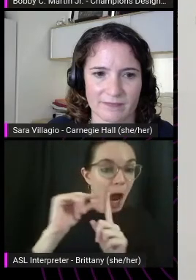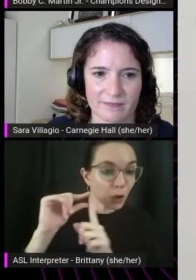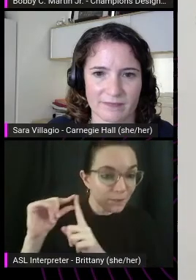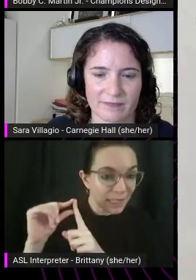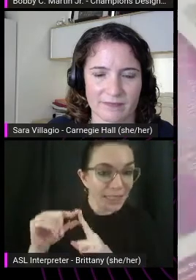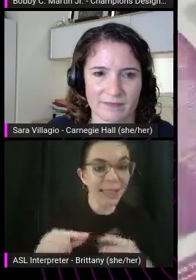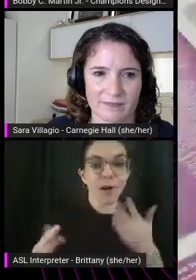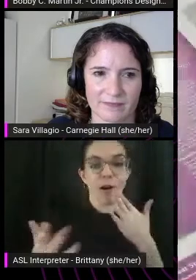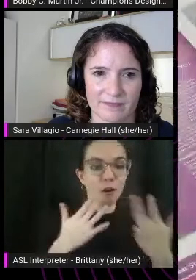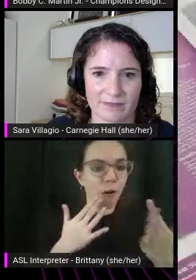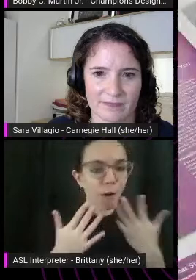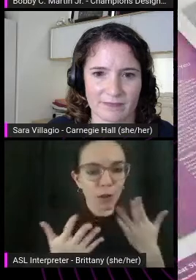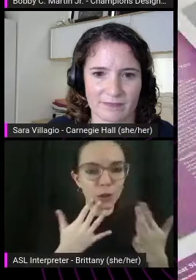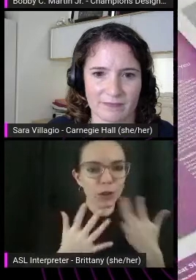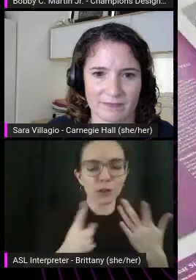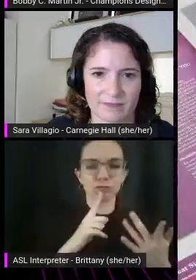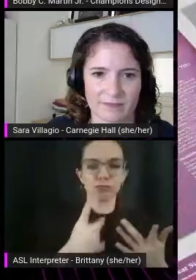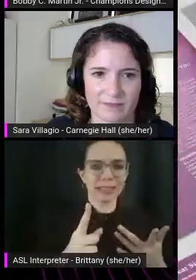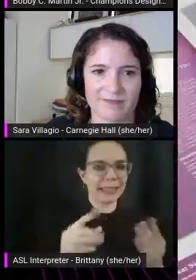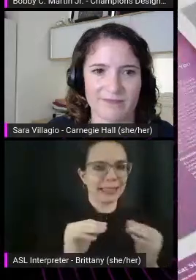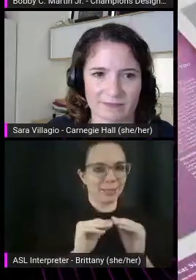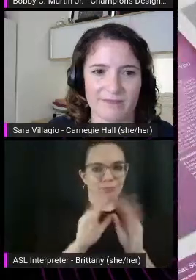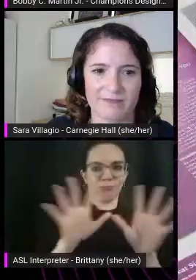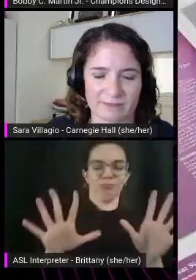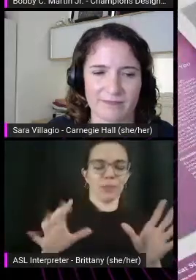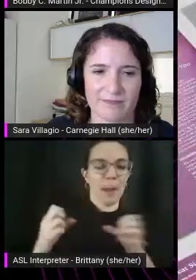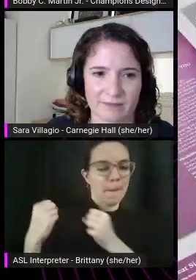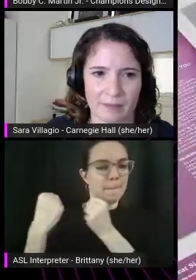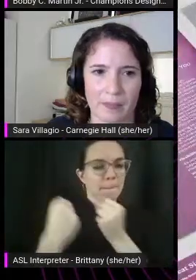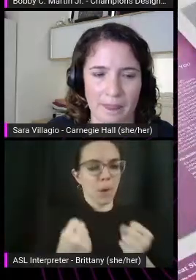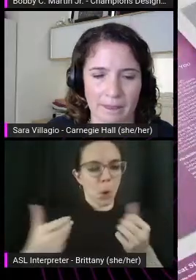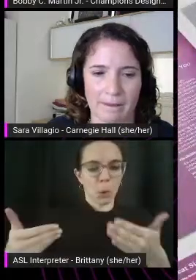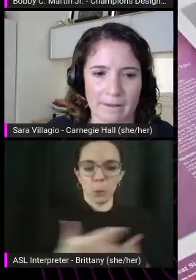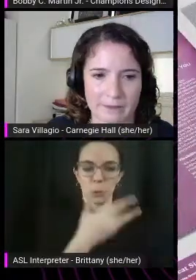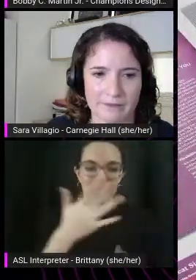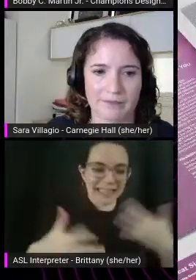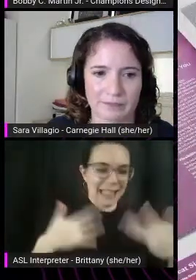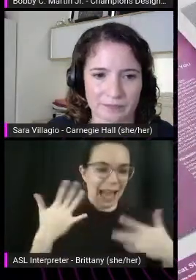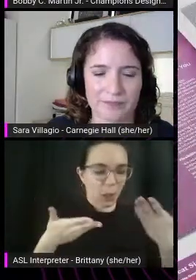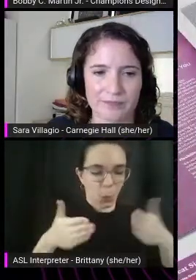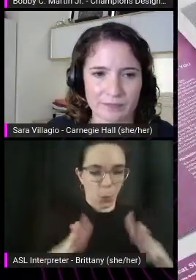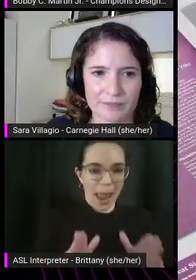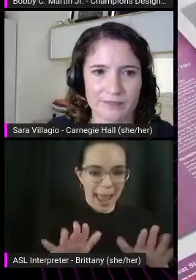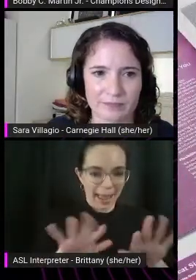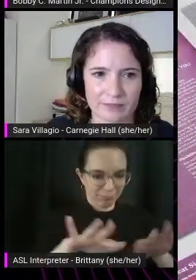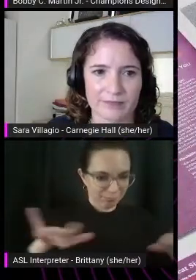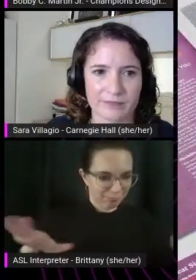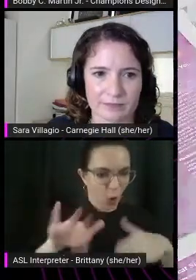comes through really in a bold, new, and exciting way across all the season launch materials.